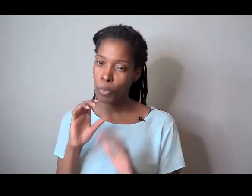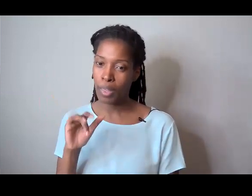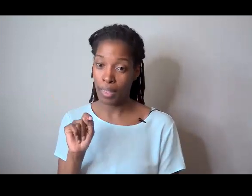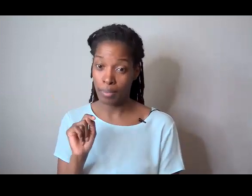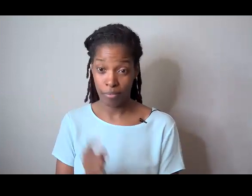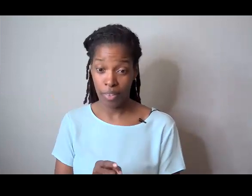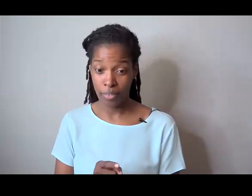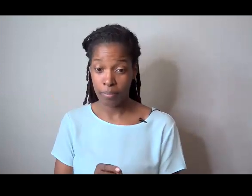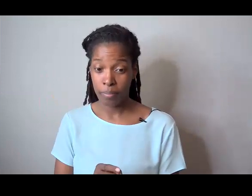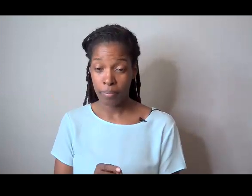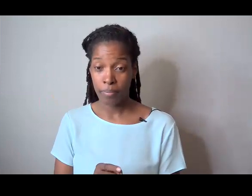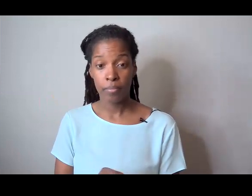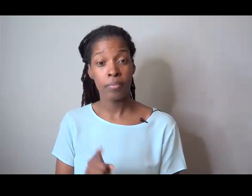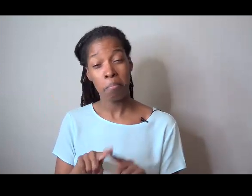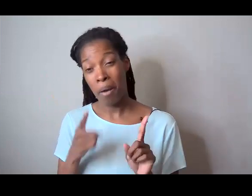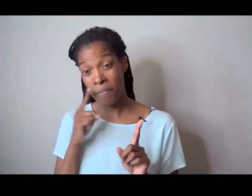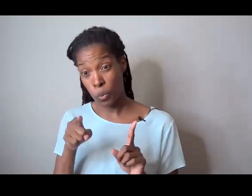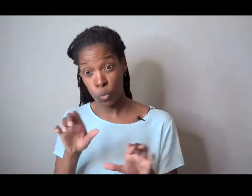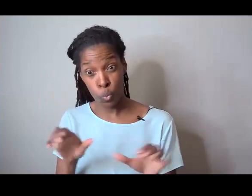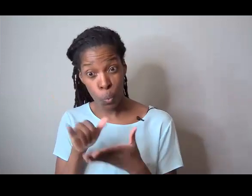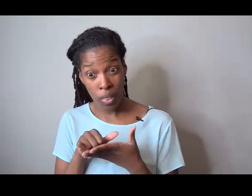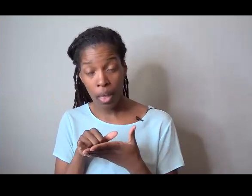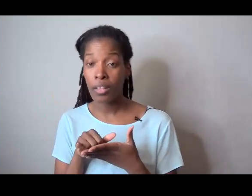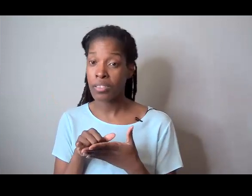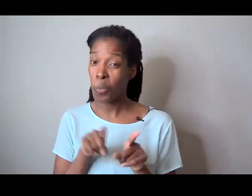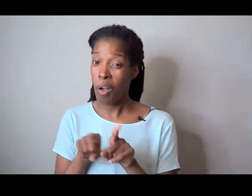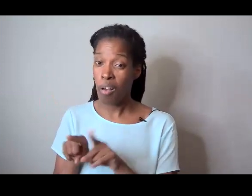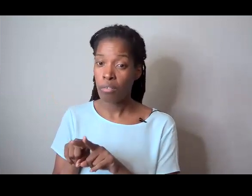But for you to even do that, you also then do you want to put a little bit of thought into what you expect in the next year.